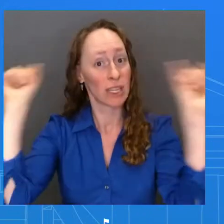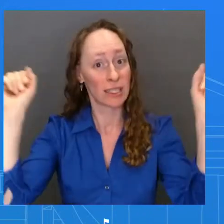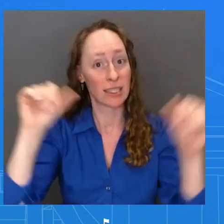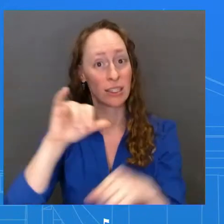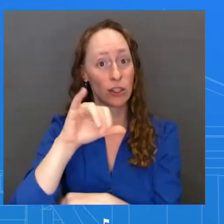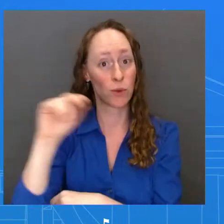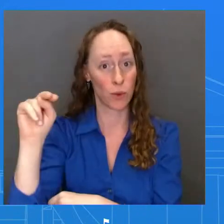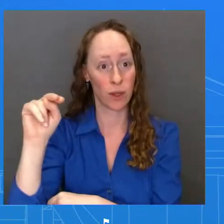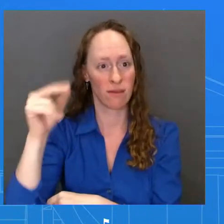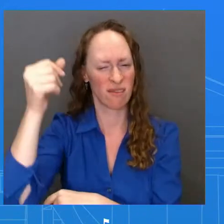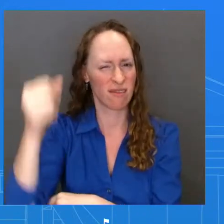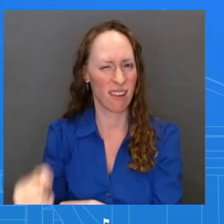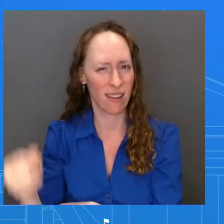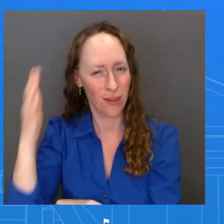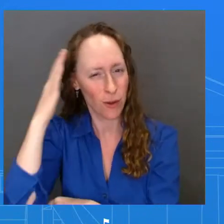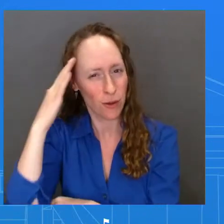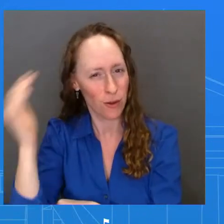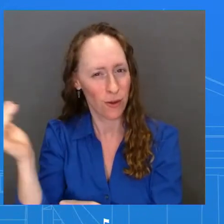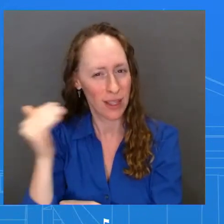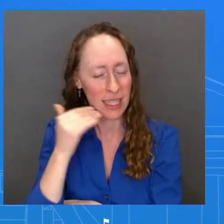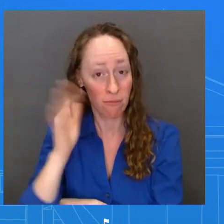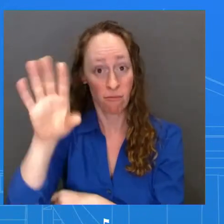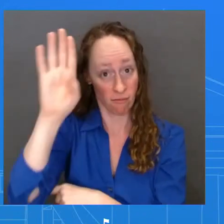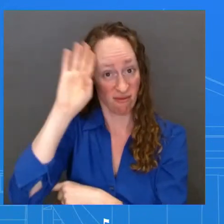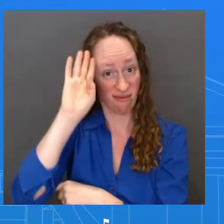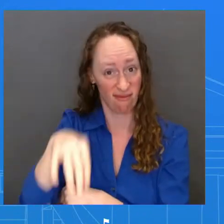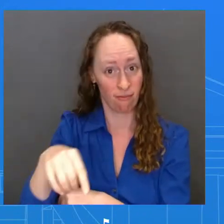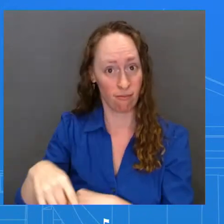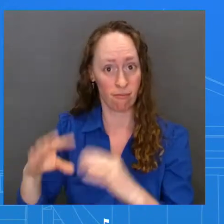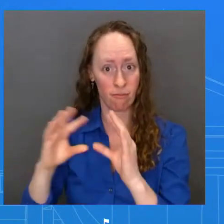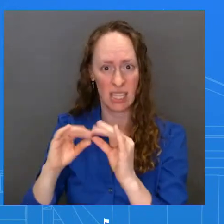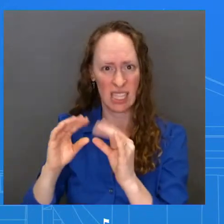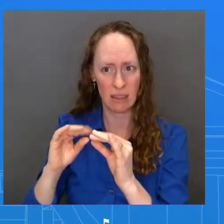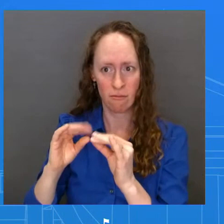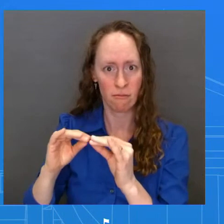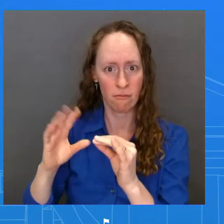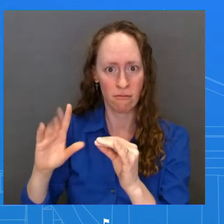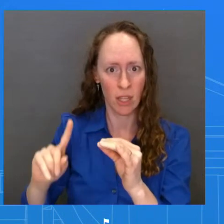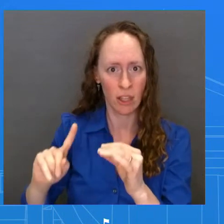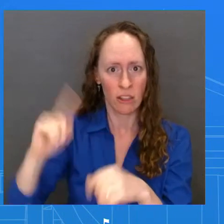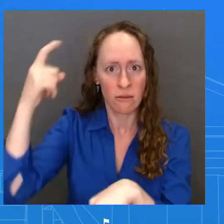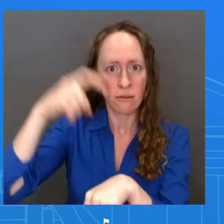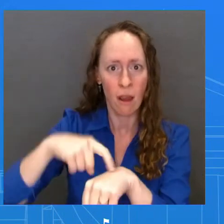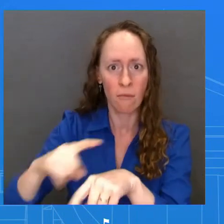to Camp David by a foreign leader -- and, in this case, it will be two foreign leaders --